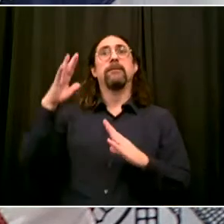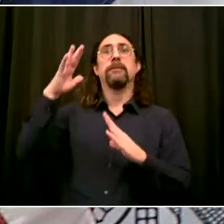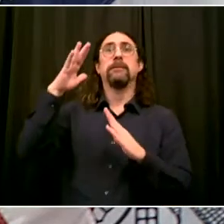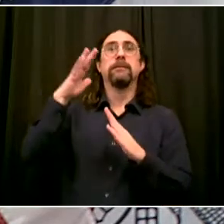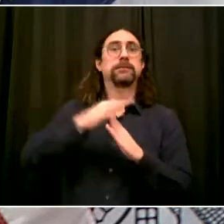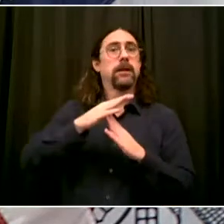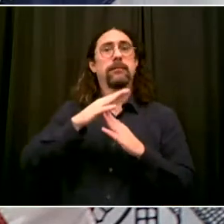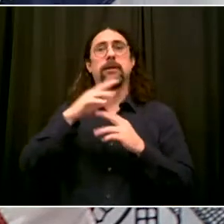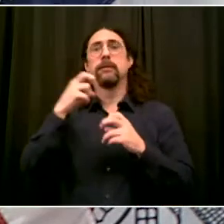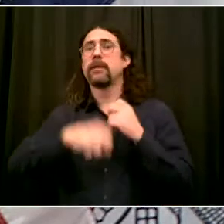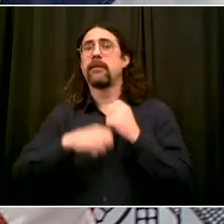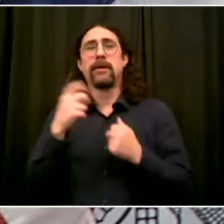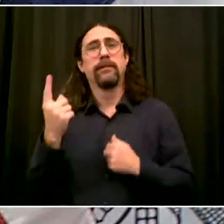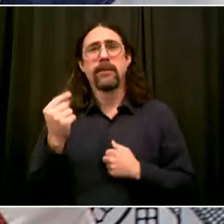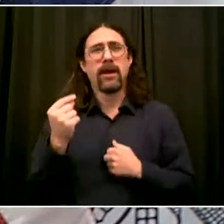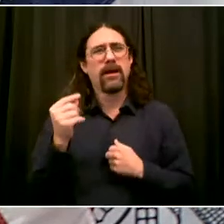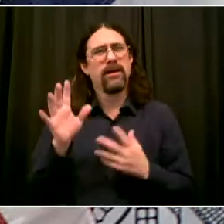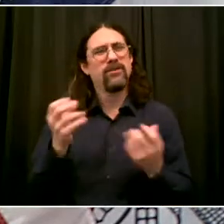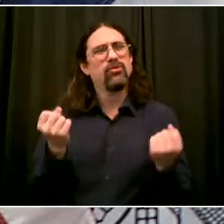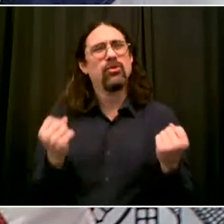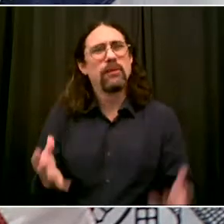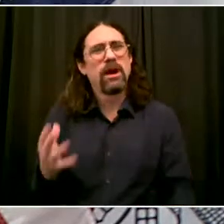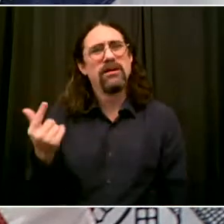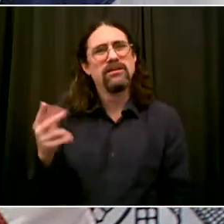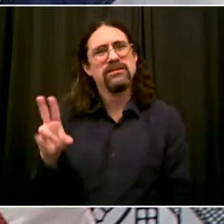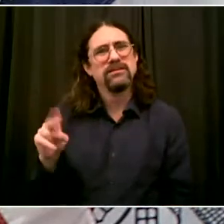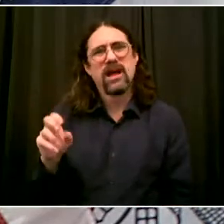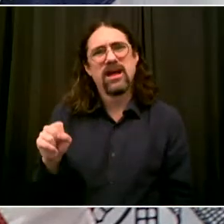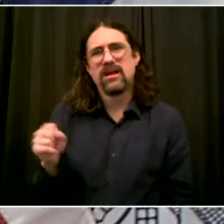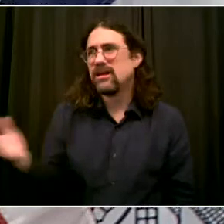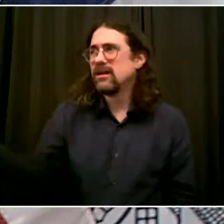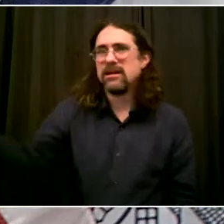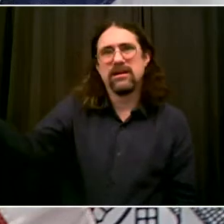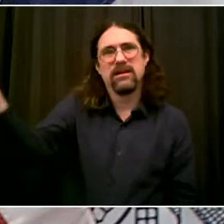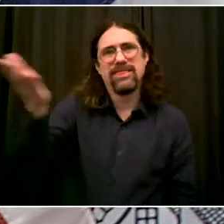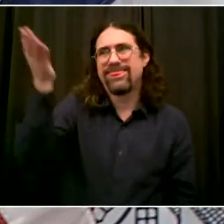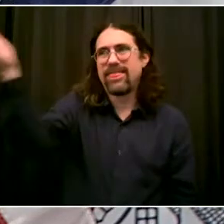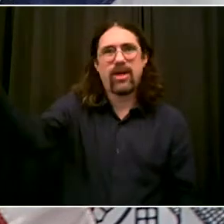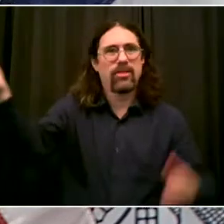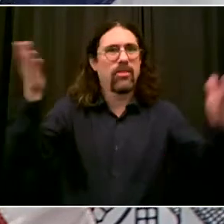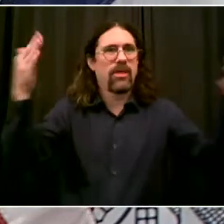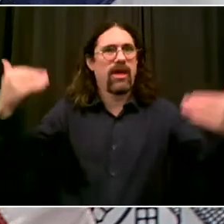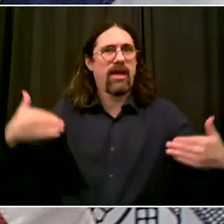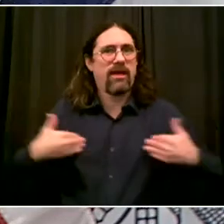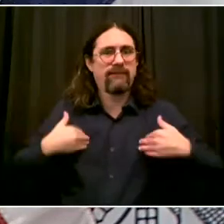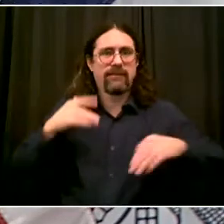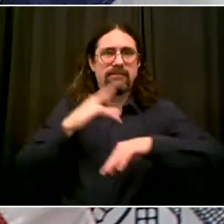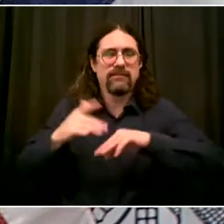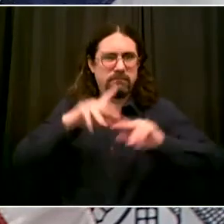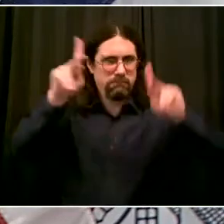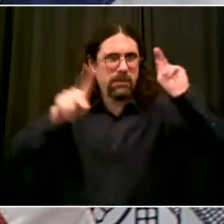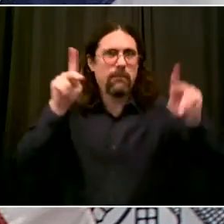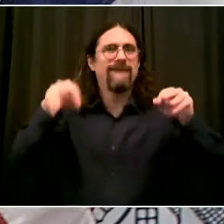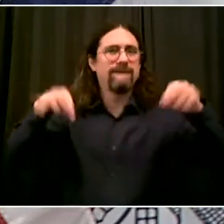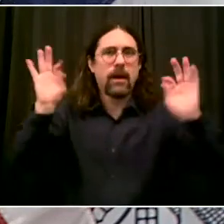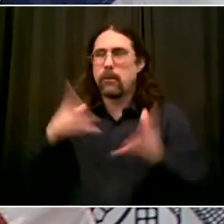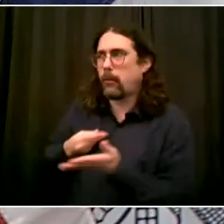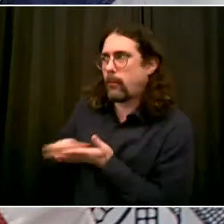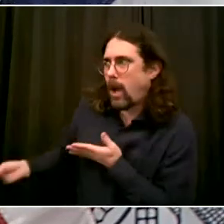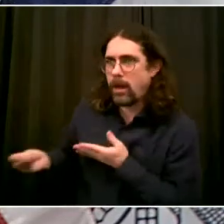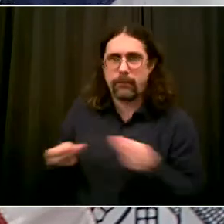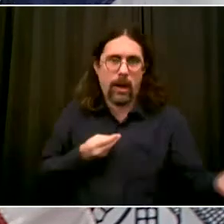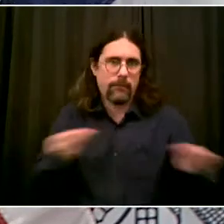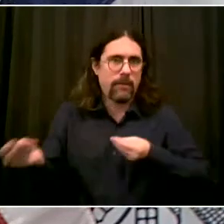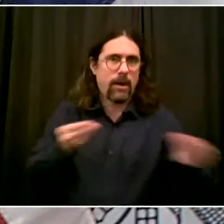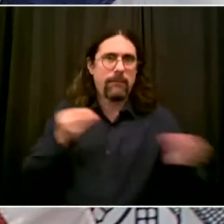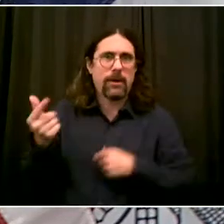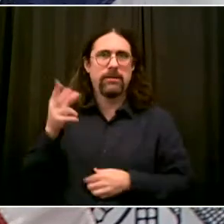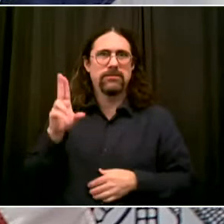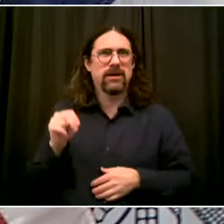THE STREET.